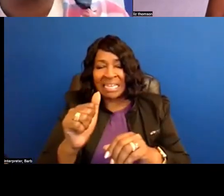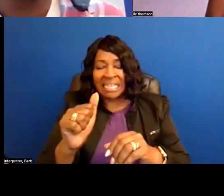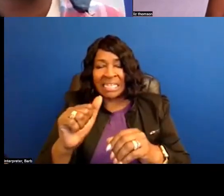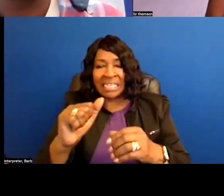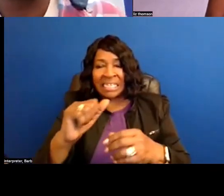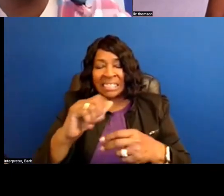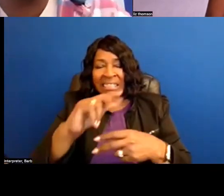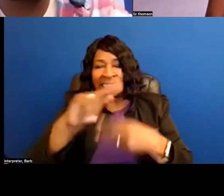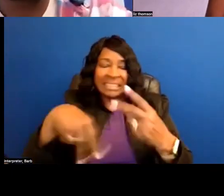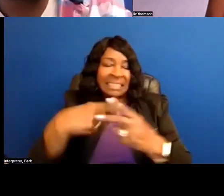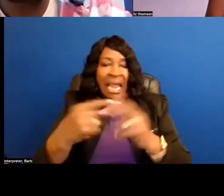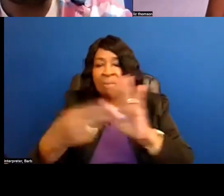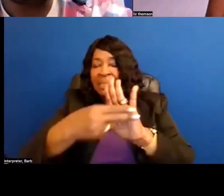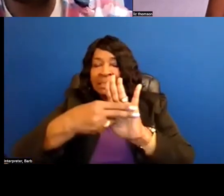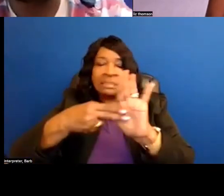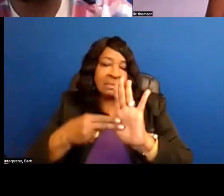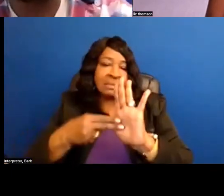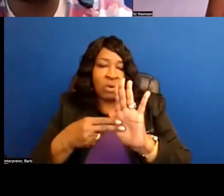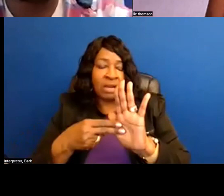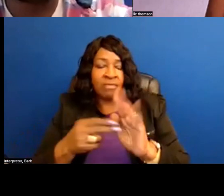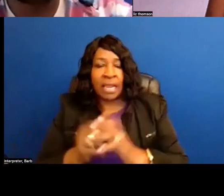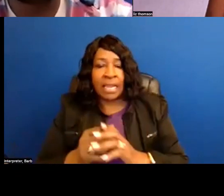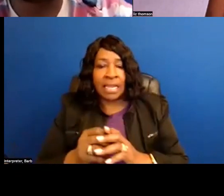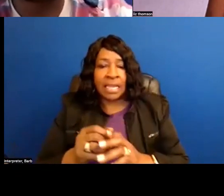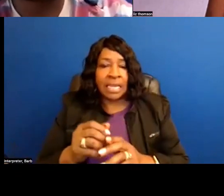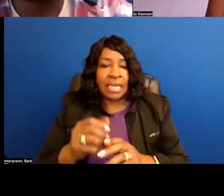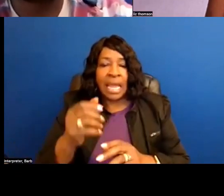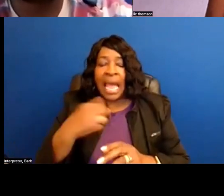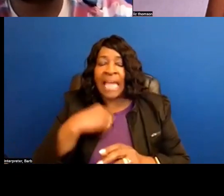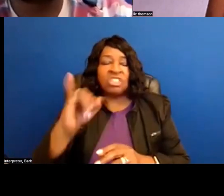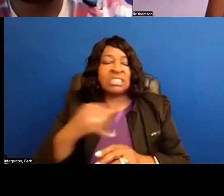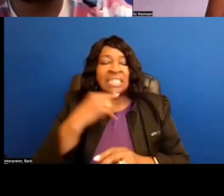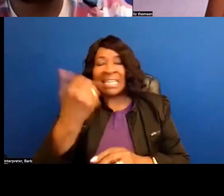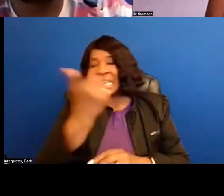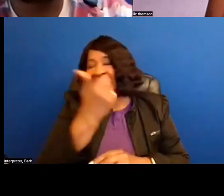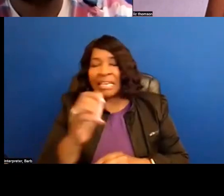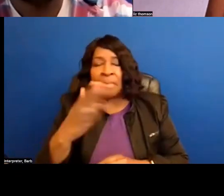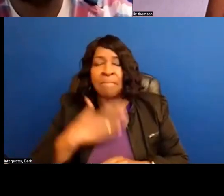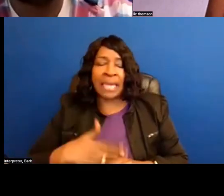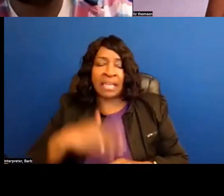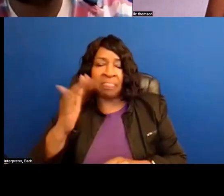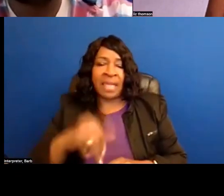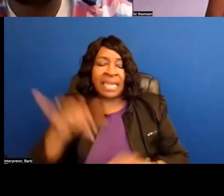So I just said anybody that identifies, I mean, I didn't check. And even within the DCC,